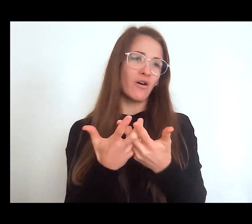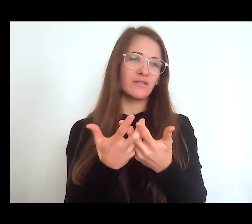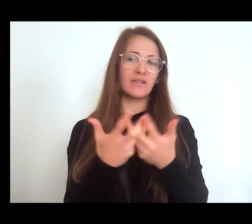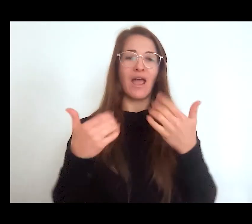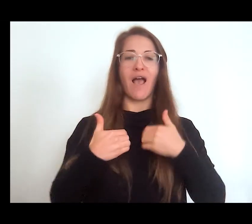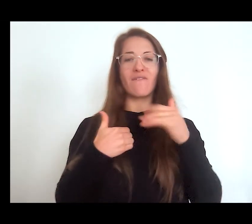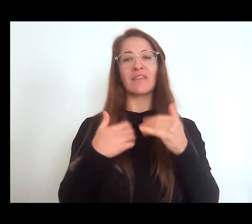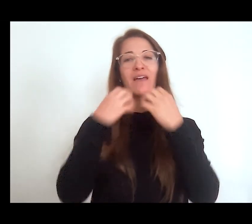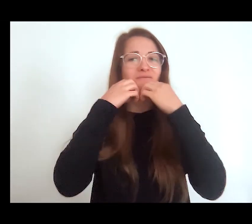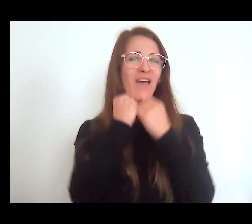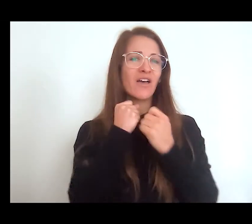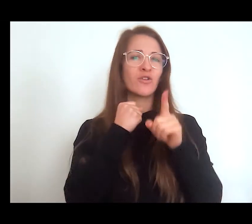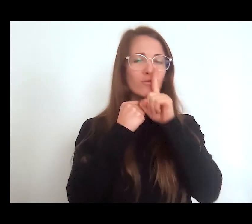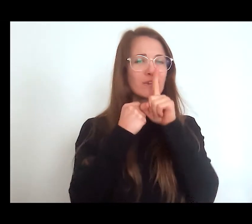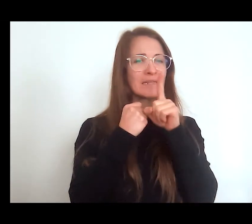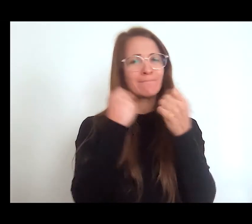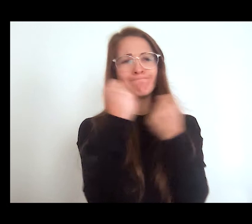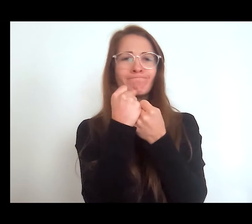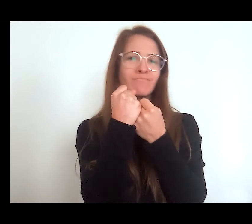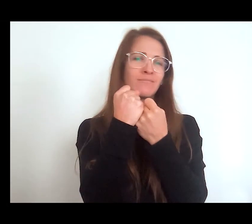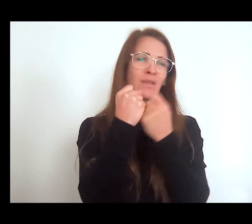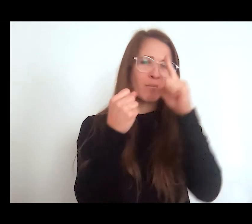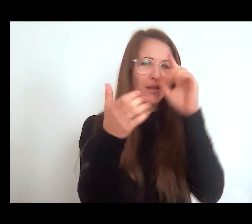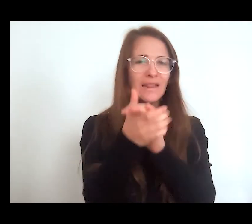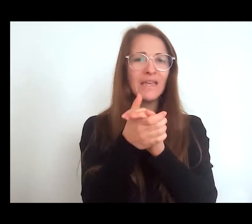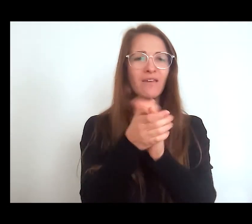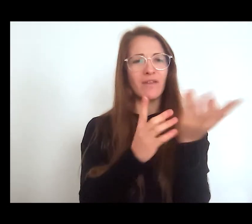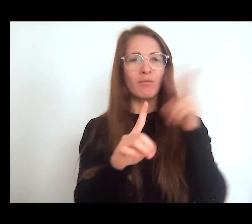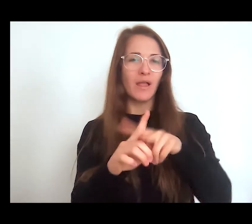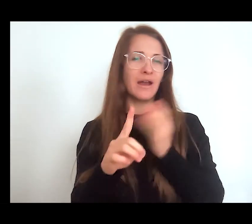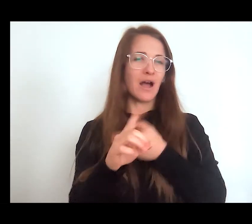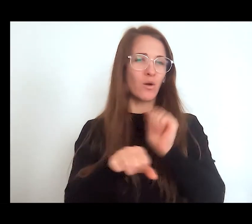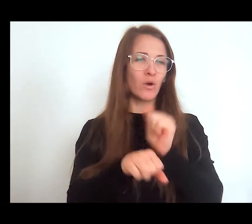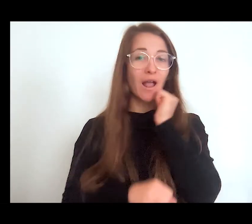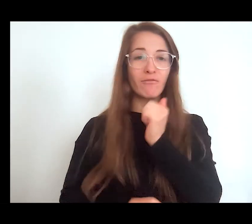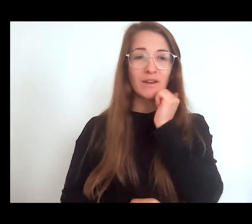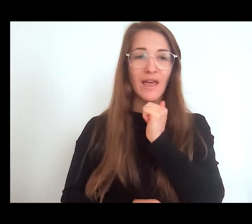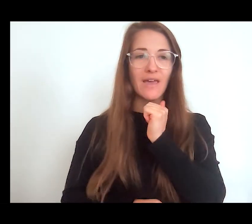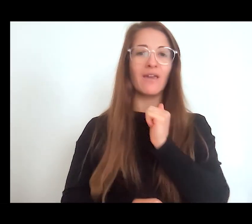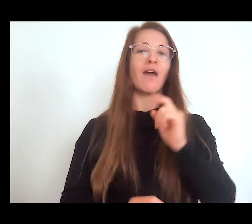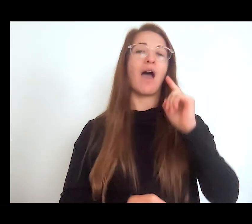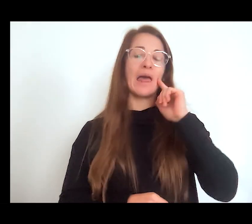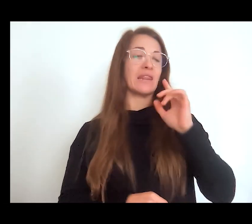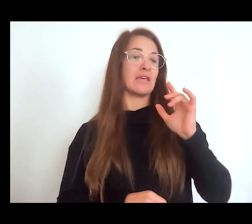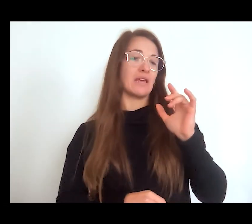I THINK HAVING THAT VALUE AND REALLY BELIEVING THAT, AND BEING ABLE TO PUT IT IN THE WORK THAT